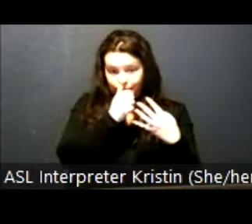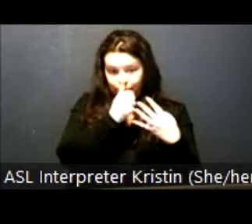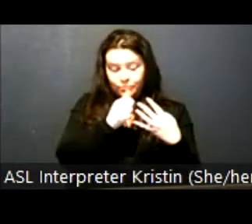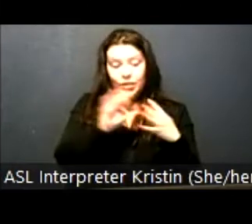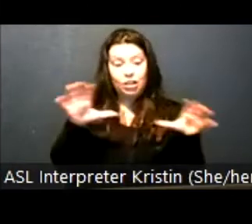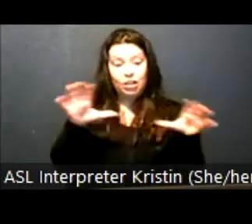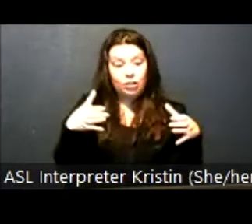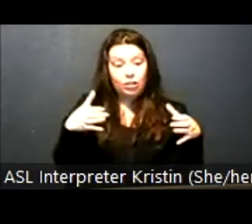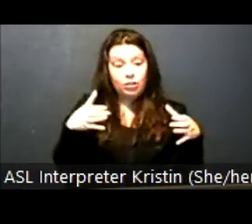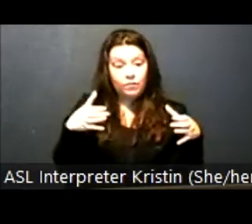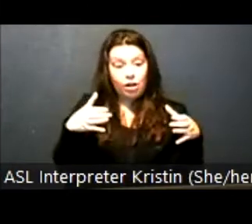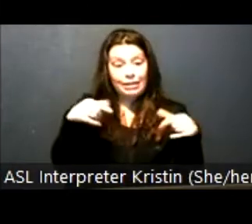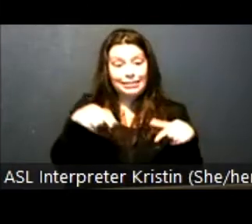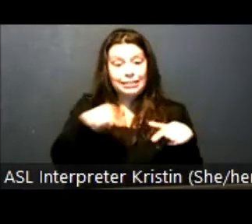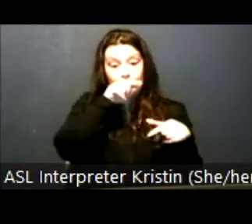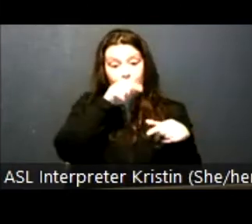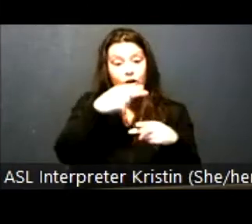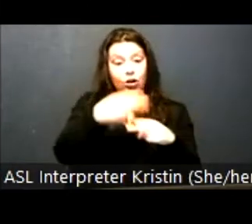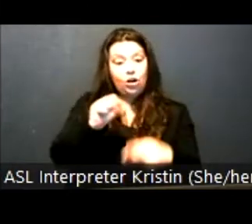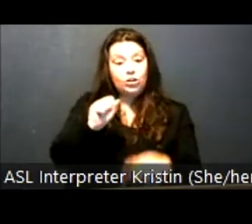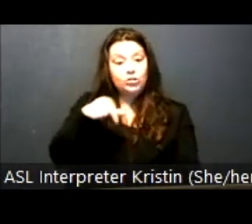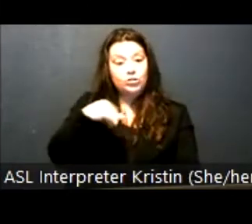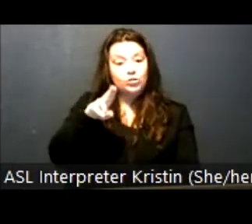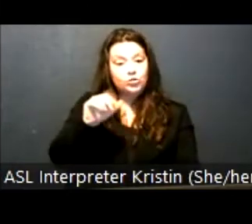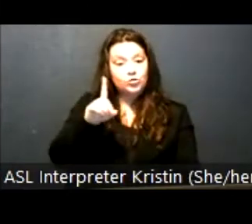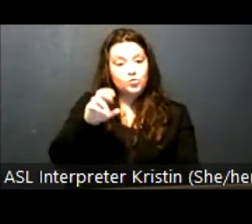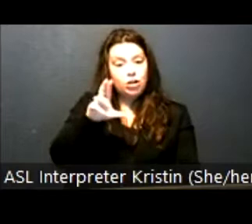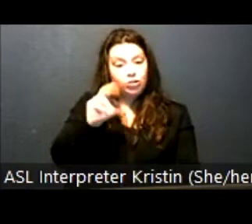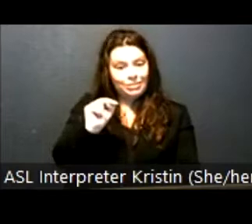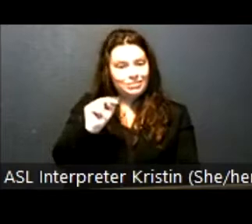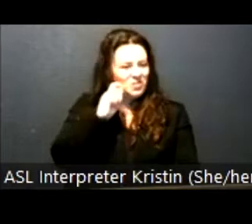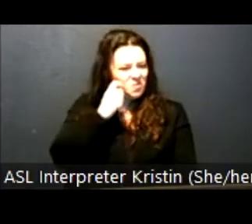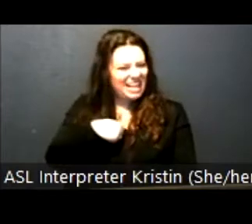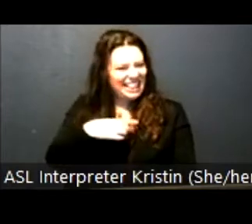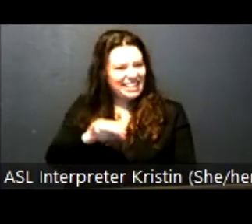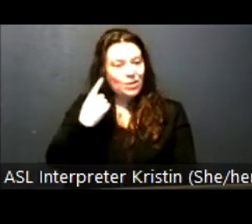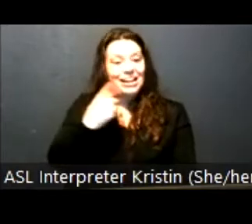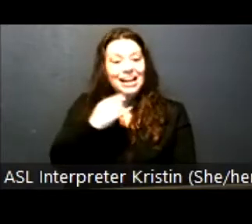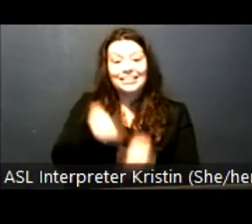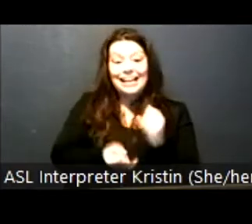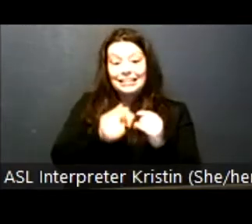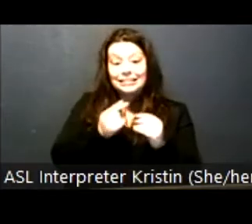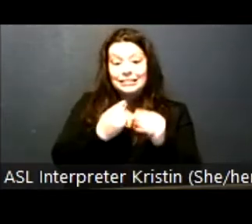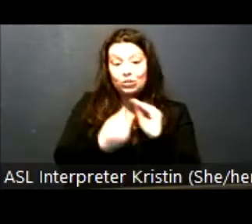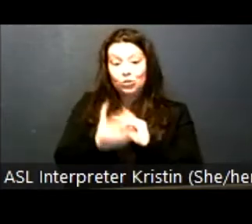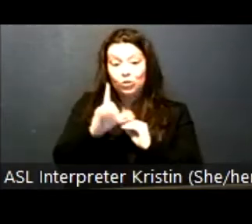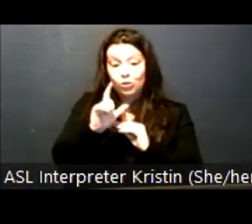bird is called a squadron, which I think is really cool.And last clue, I have a large throat pouch.